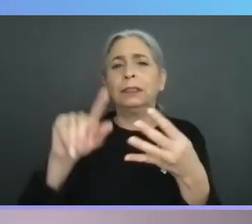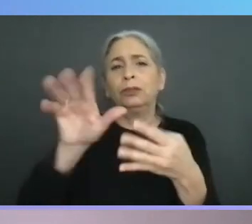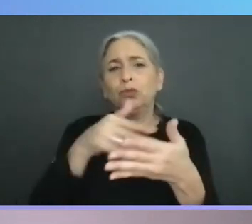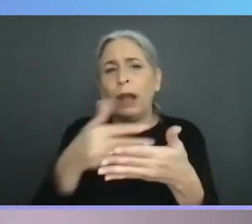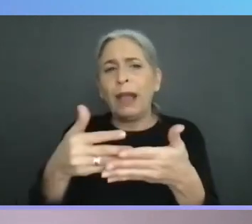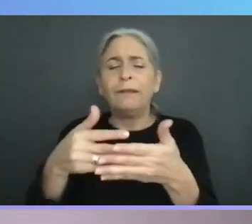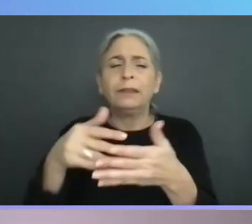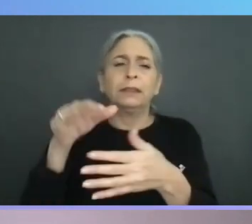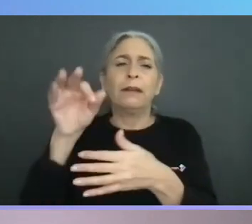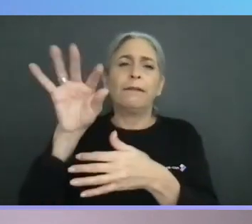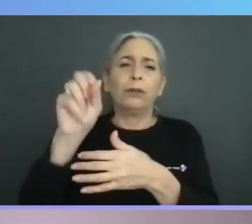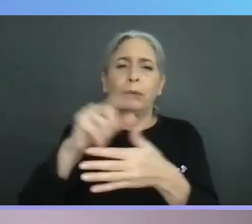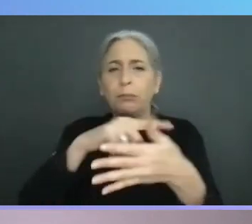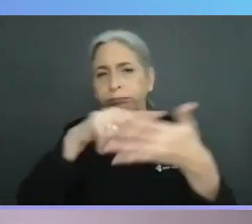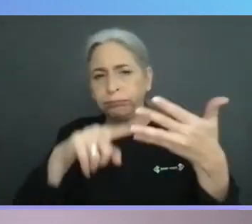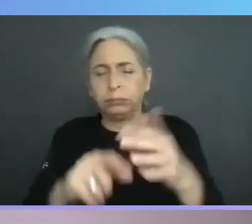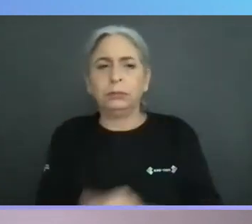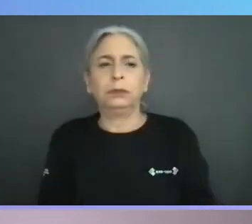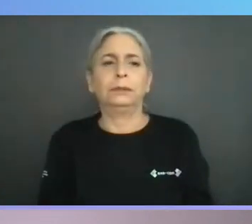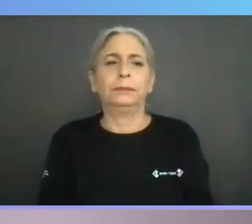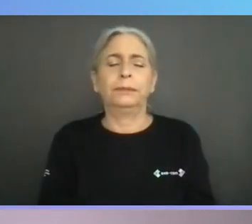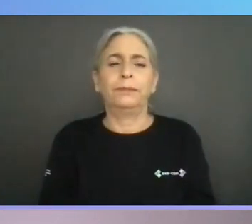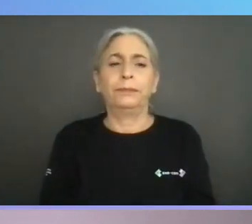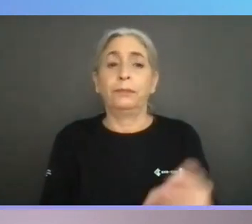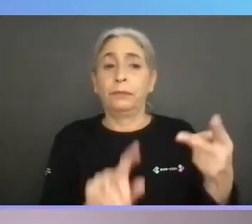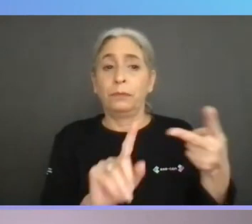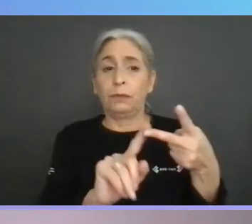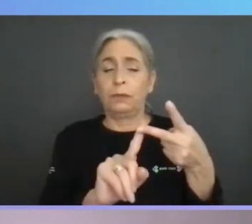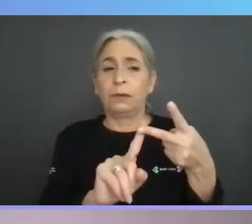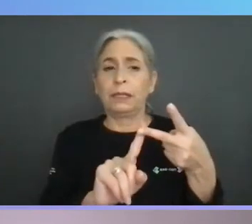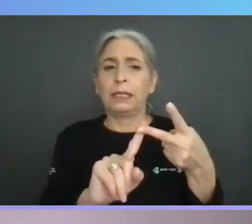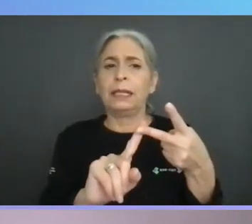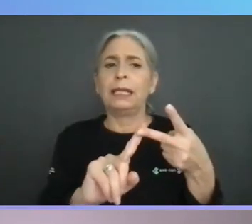Notes. Next up we have image use pattern. So how is the image and